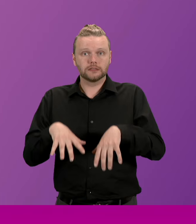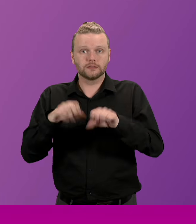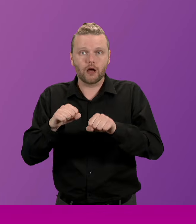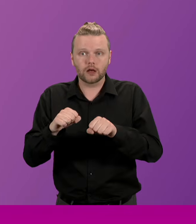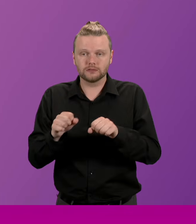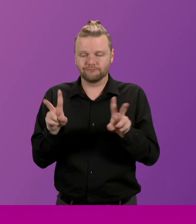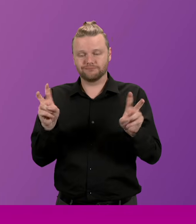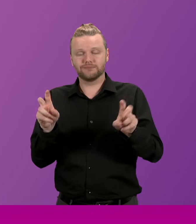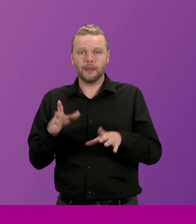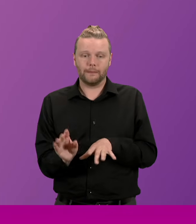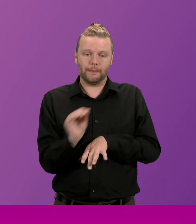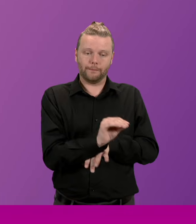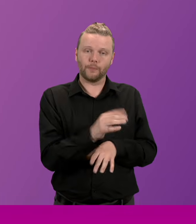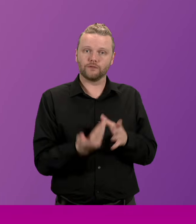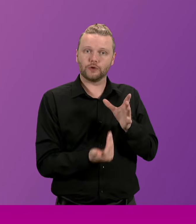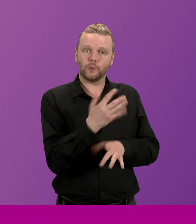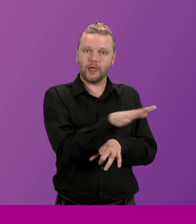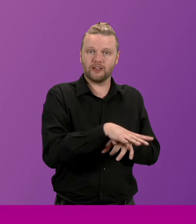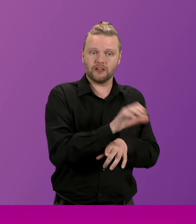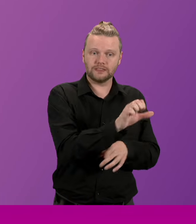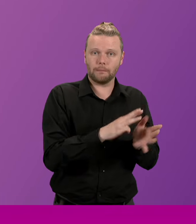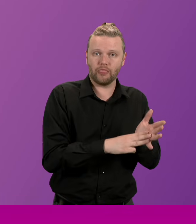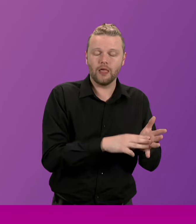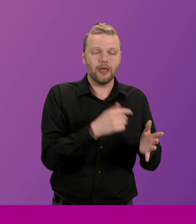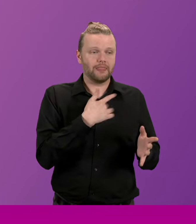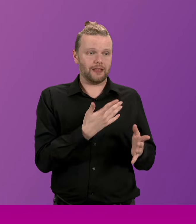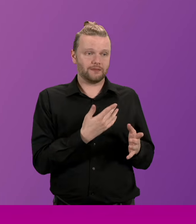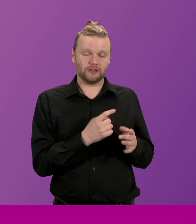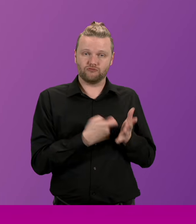been vacant for six months receive rates relief for a year. The Press and Journal,